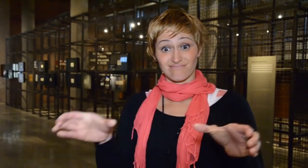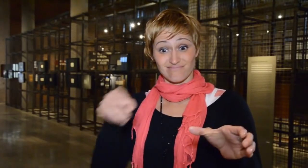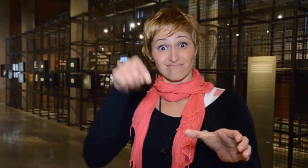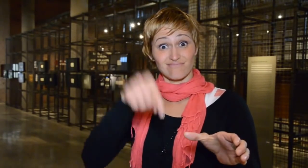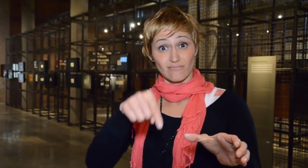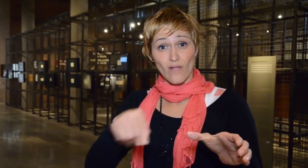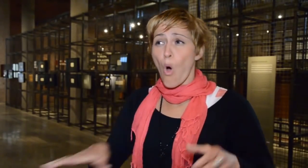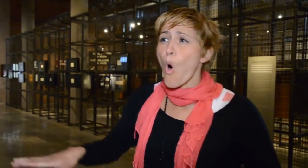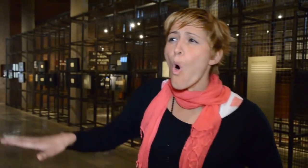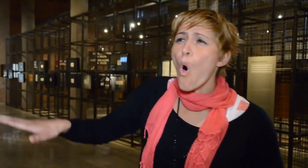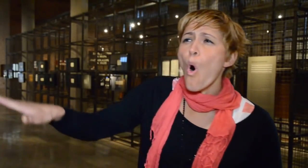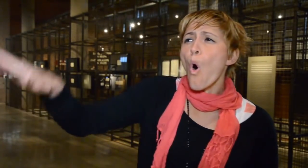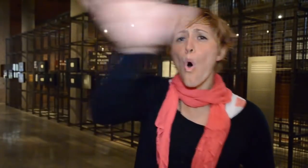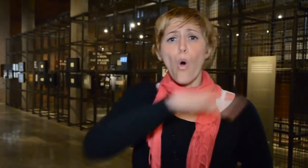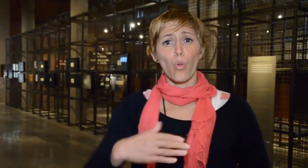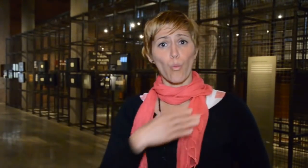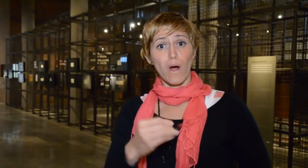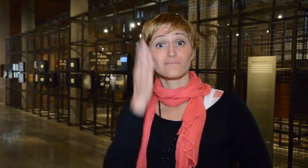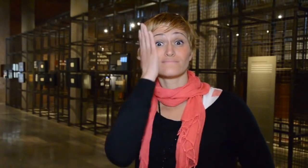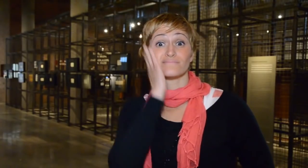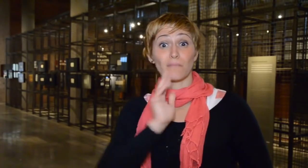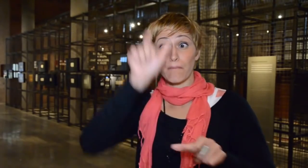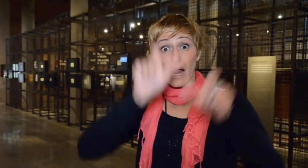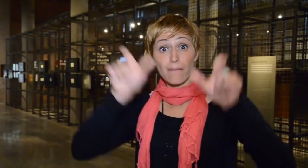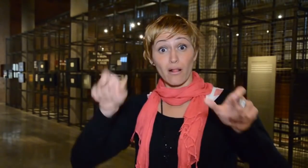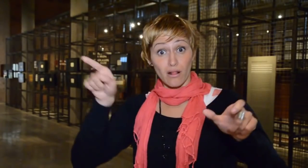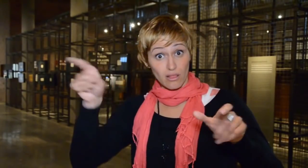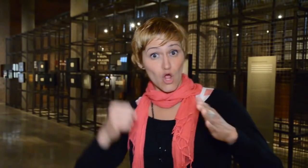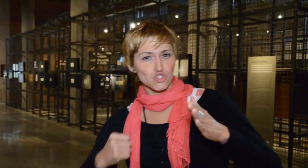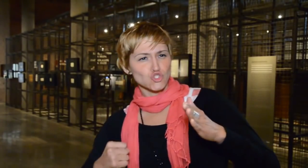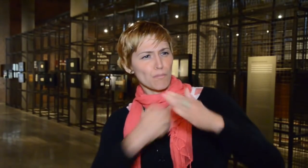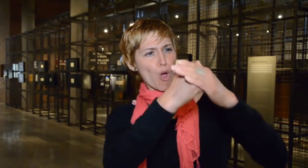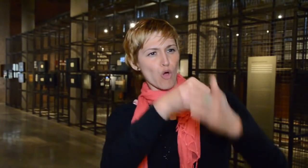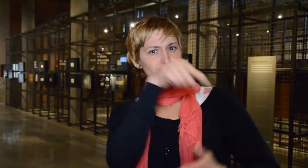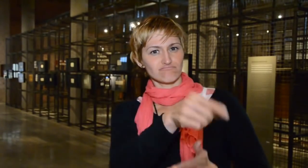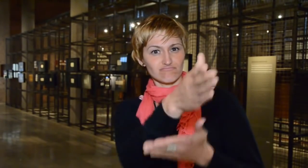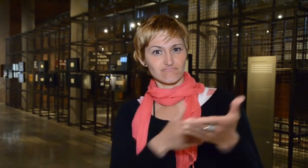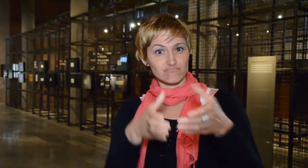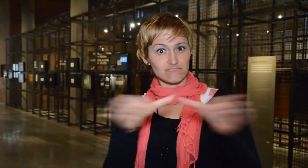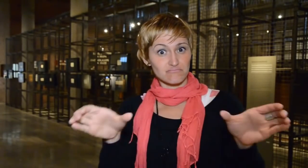Not every white person in South Africa was in favor of apartheid. There were many white people, including workers in